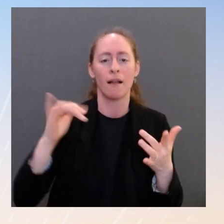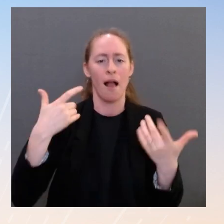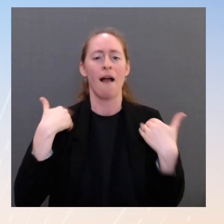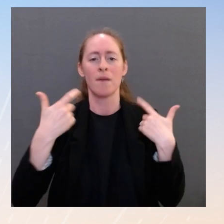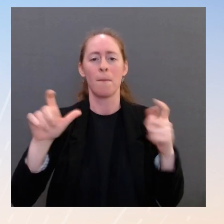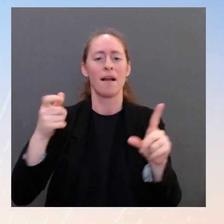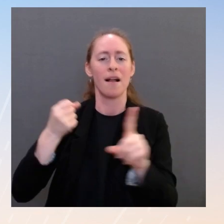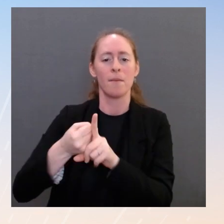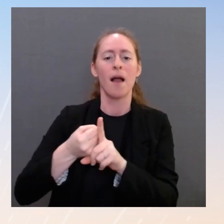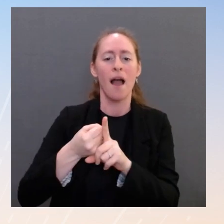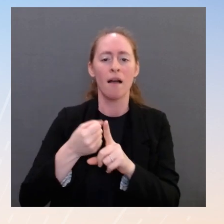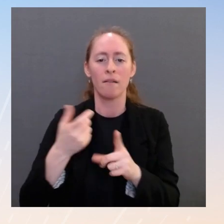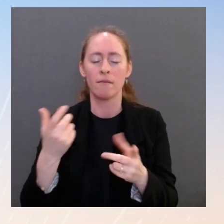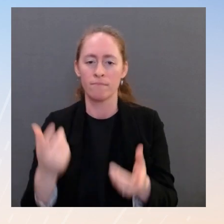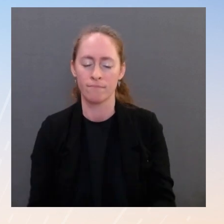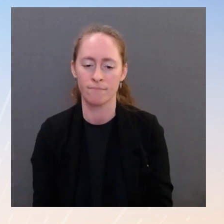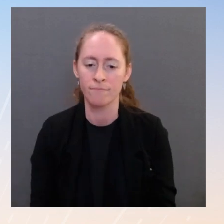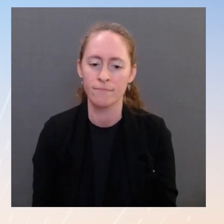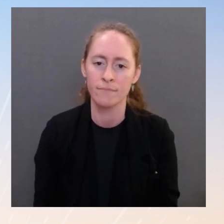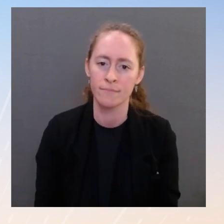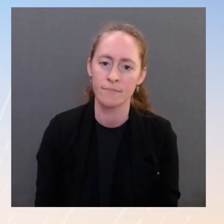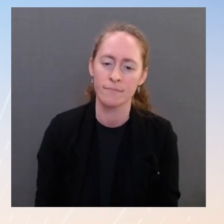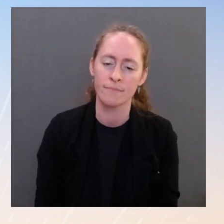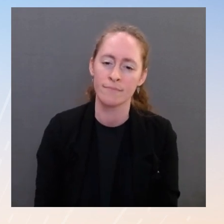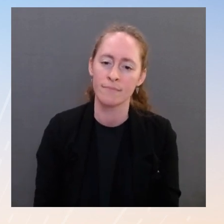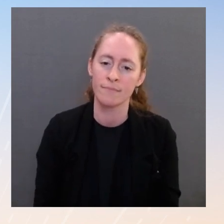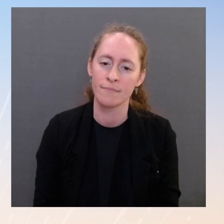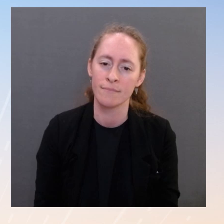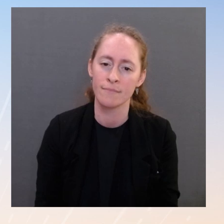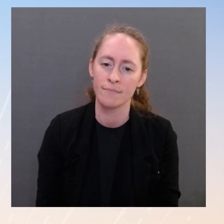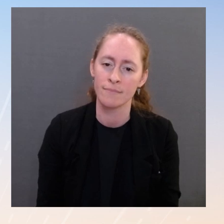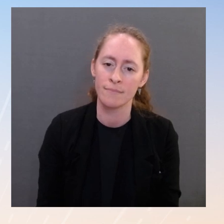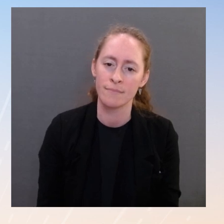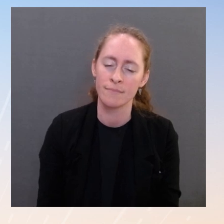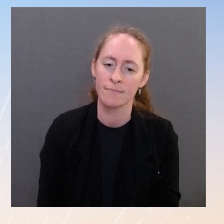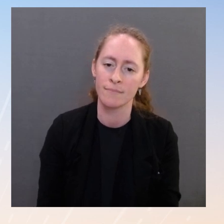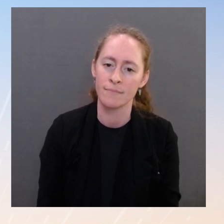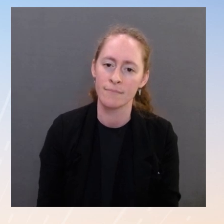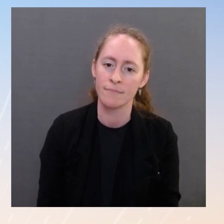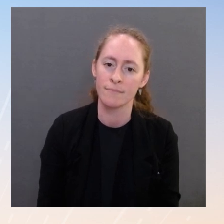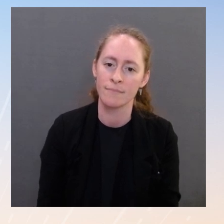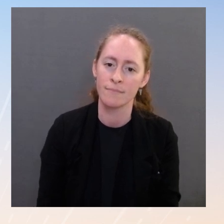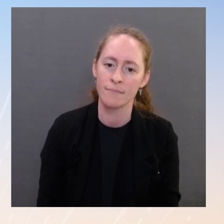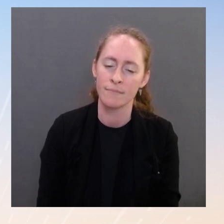and we're about 20 cents away from the record. So -- Ms. Psaki: Well, again, we're going to continue to take steps to reduce the price of gas